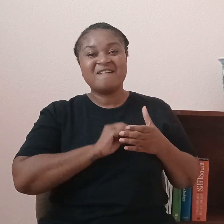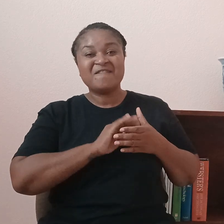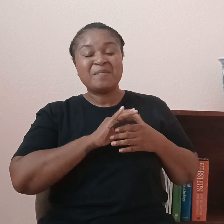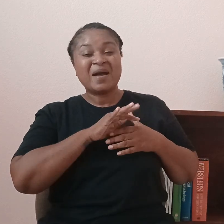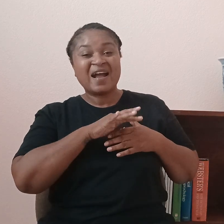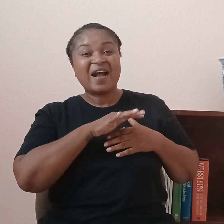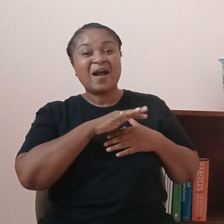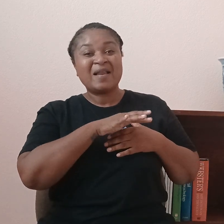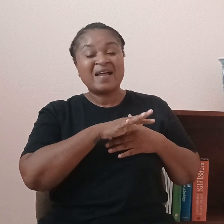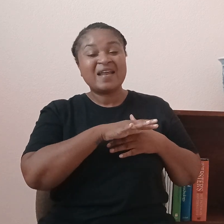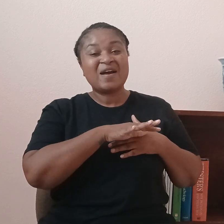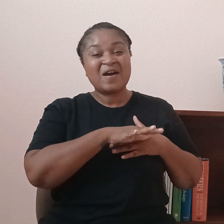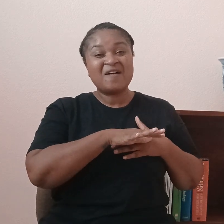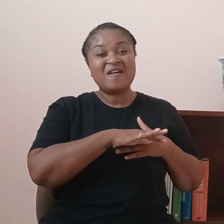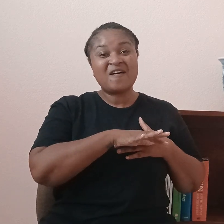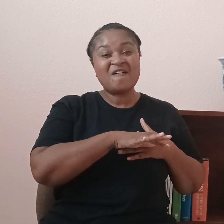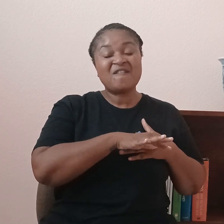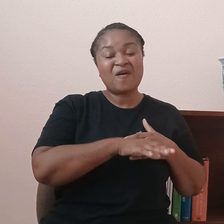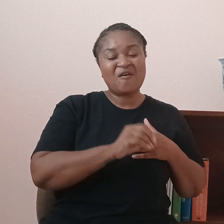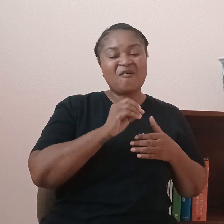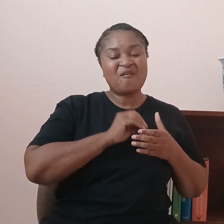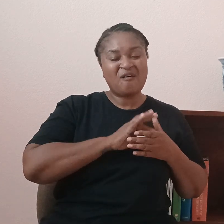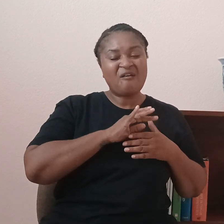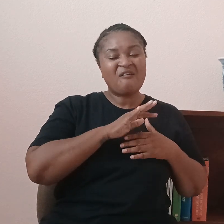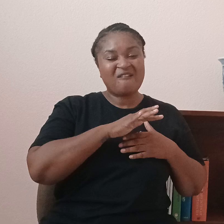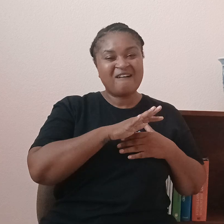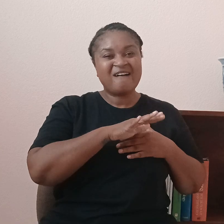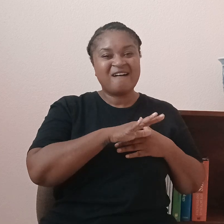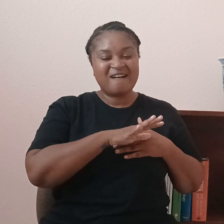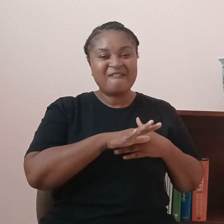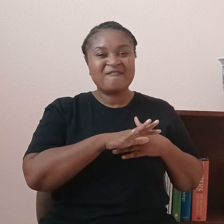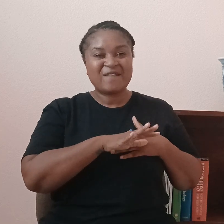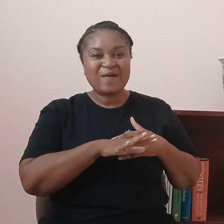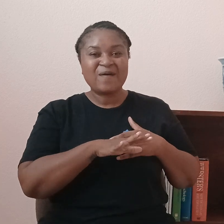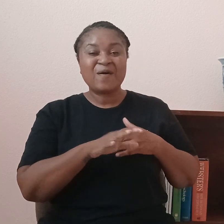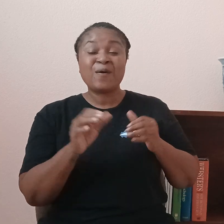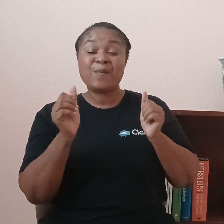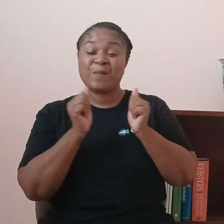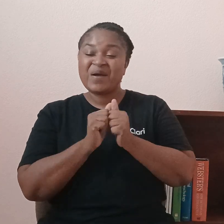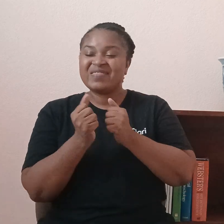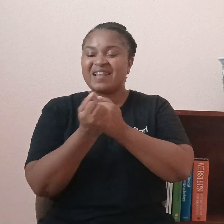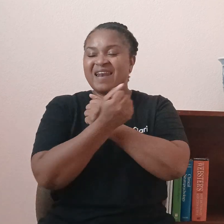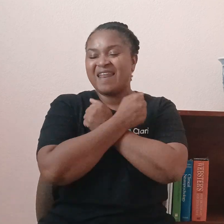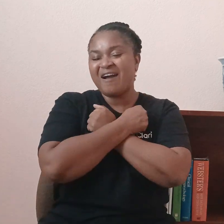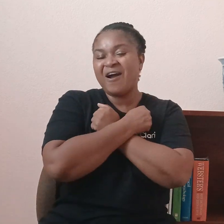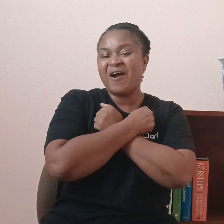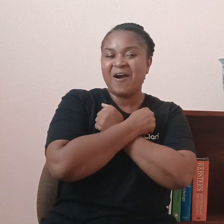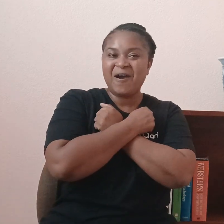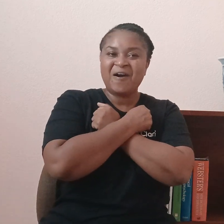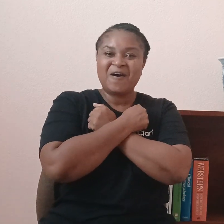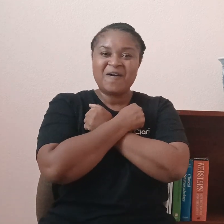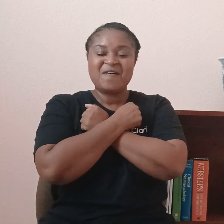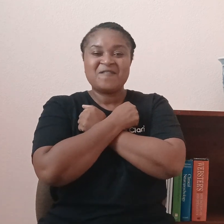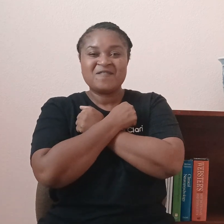Fill my cup let it overflow Let it overflow with love.